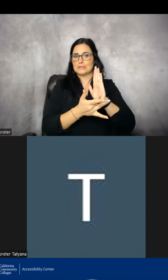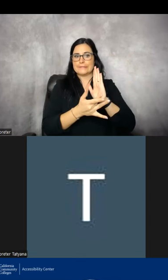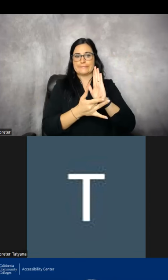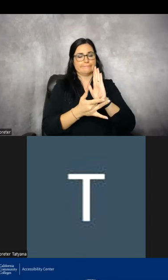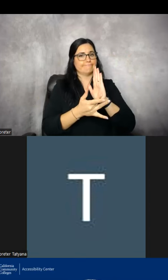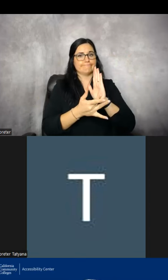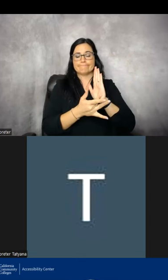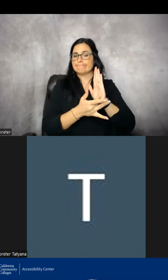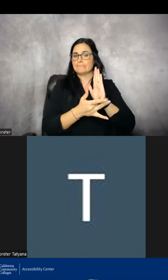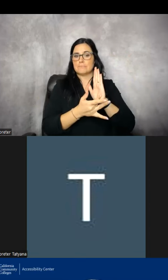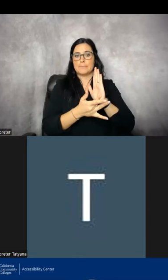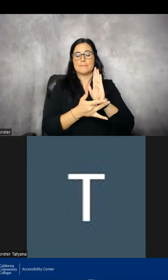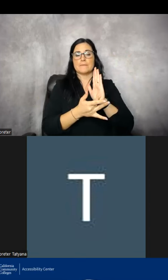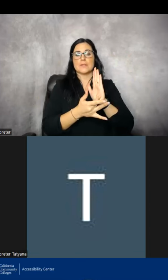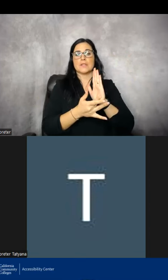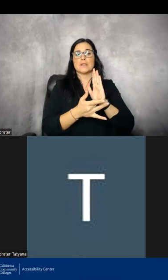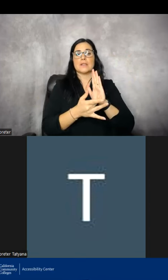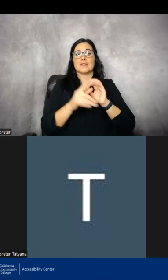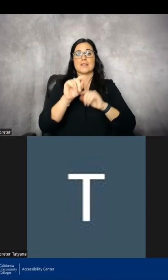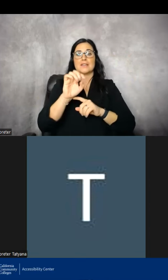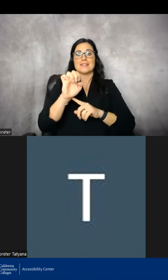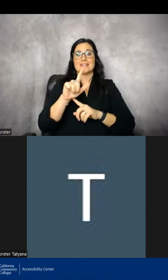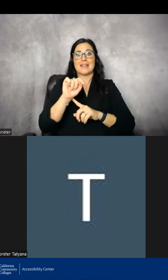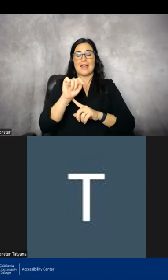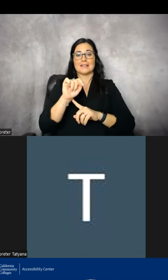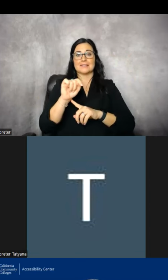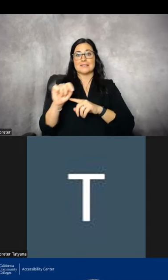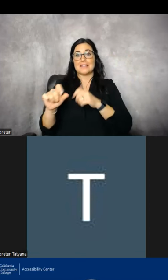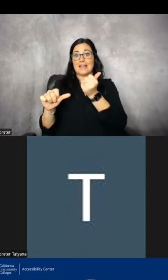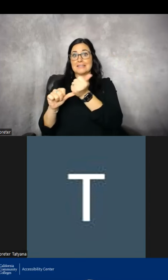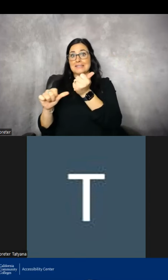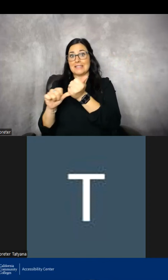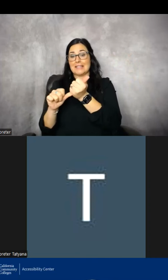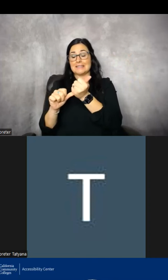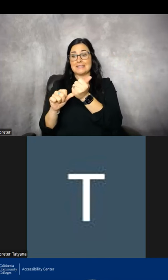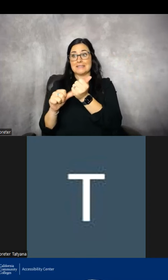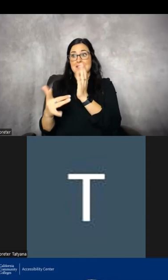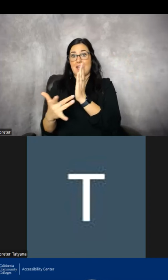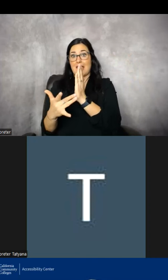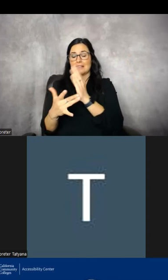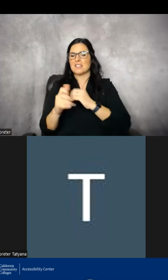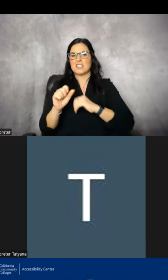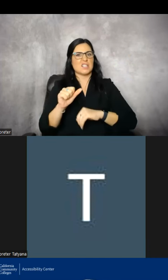And because of that assistive technologies will not be able to announce it correctly as a heading.